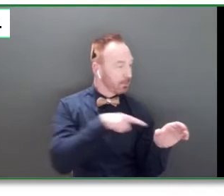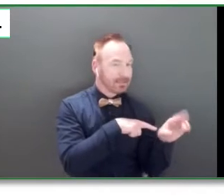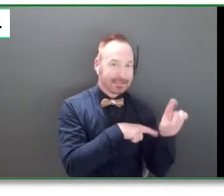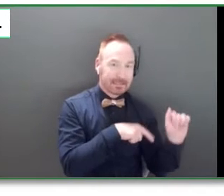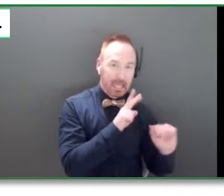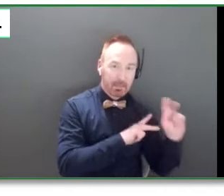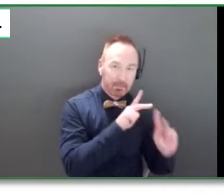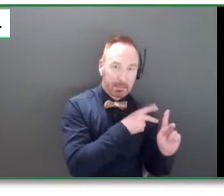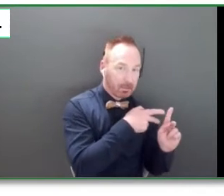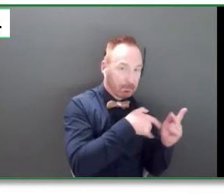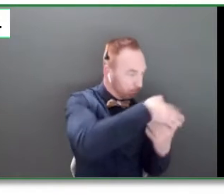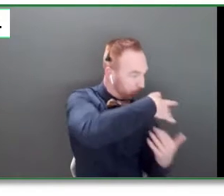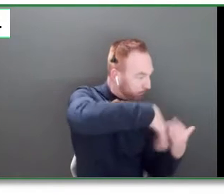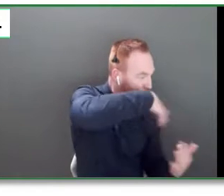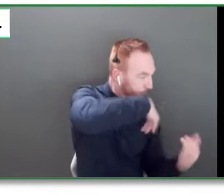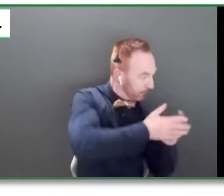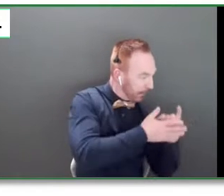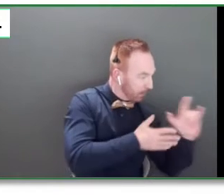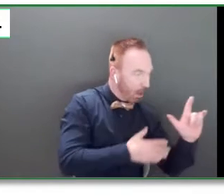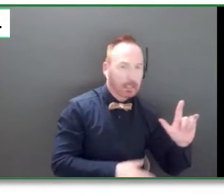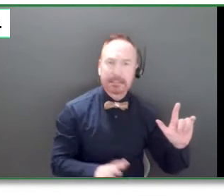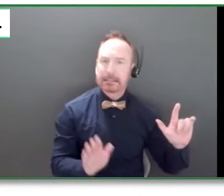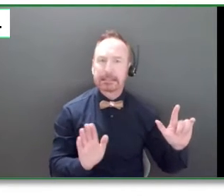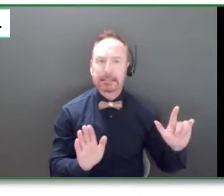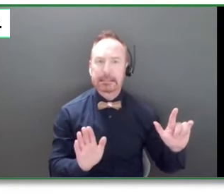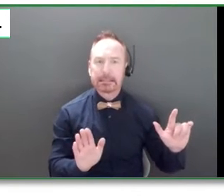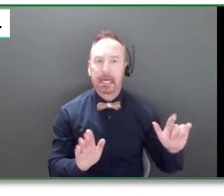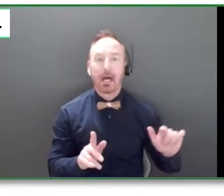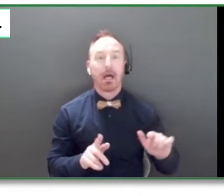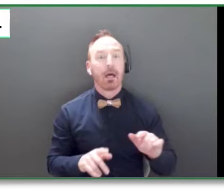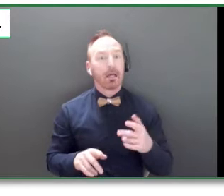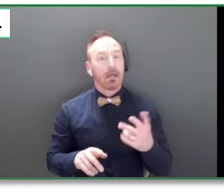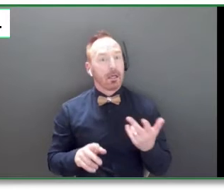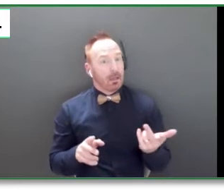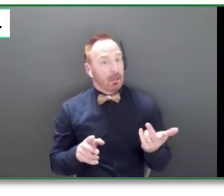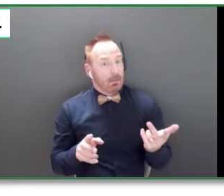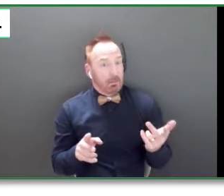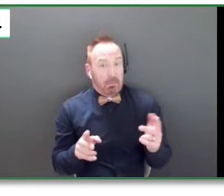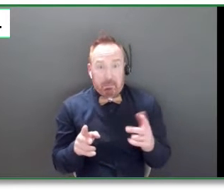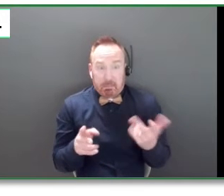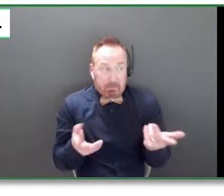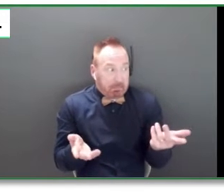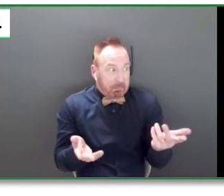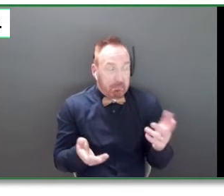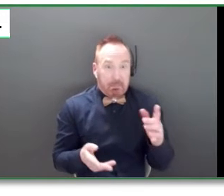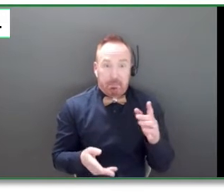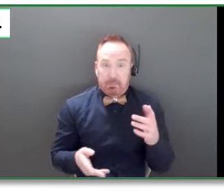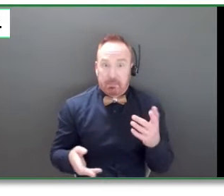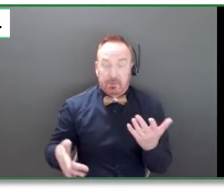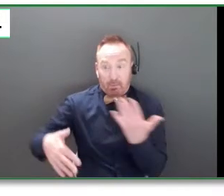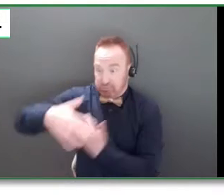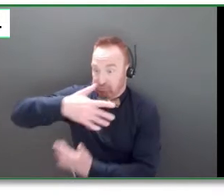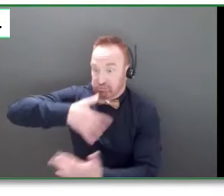people with disabilities in their social circles but there may be